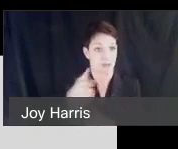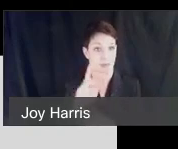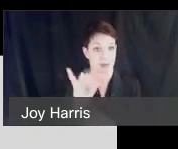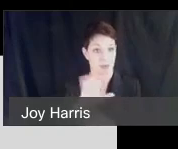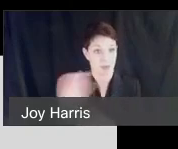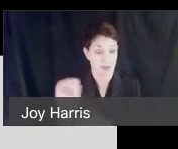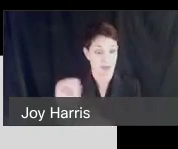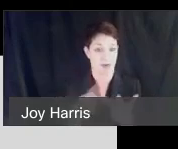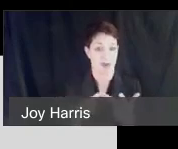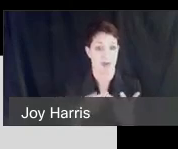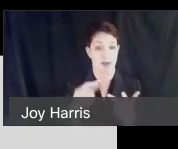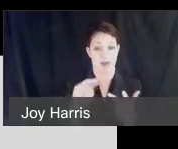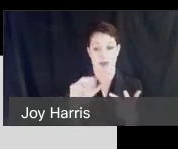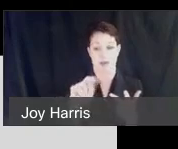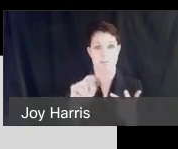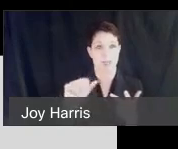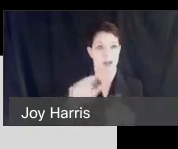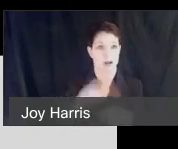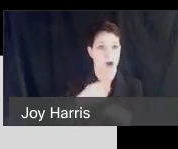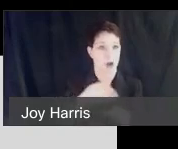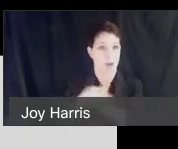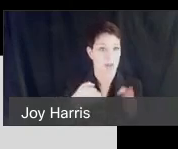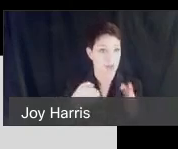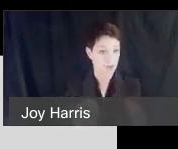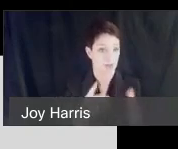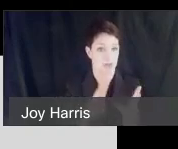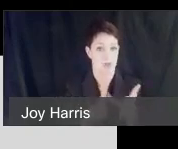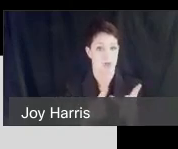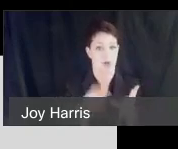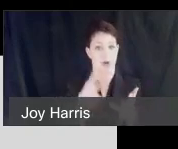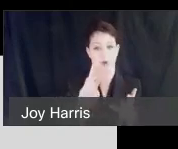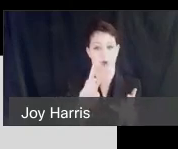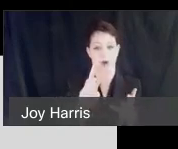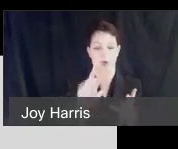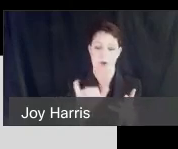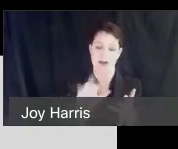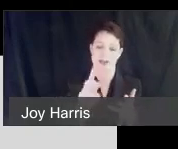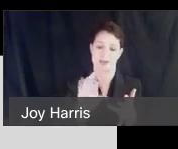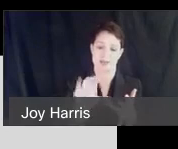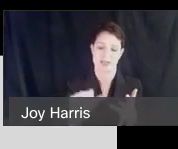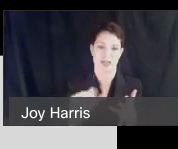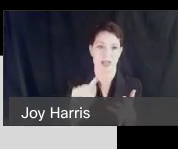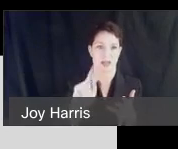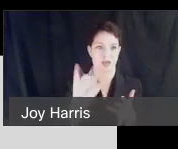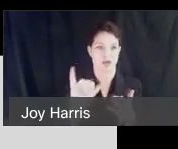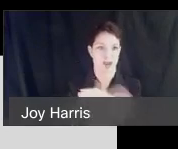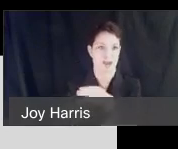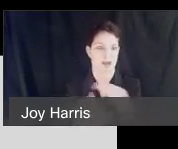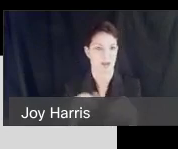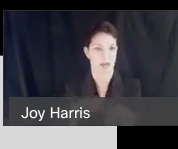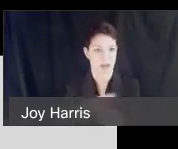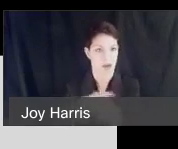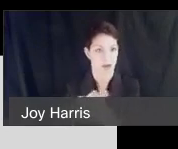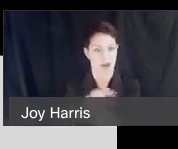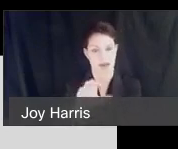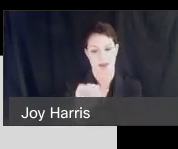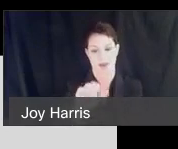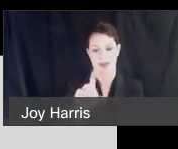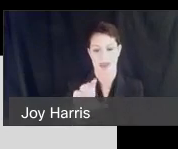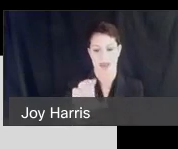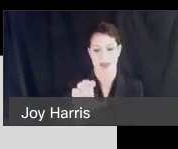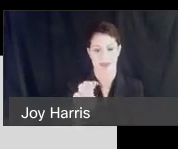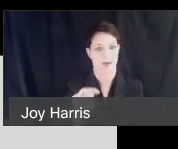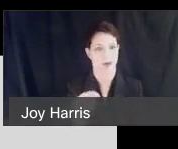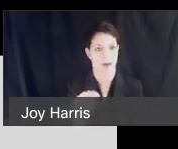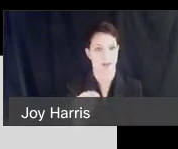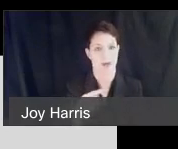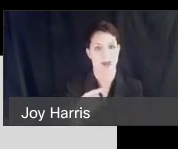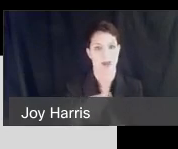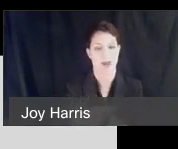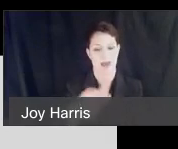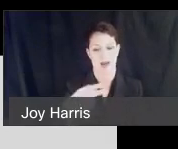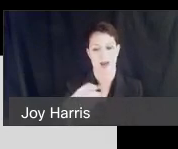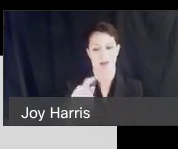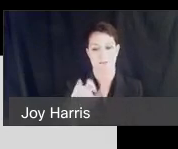Manna on Main Street, YWCA Tri-County Area, CADCOM, and the Pottstown Cluster of Religious Communities.